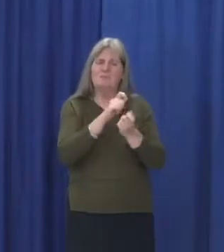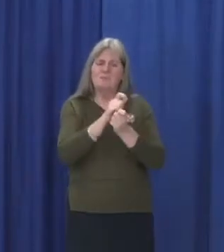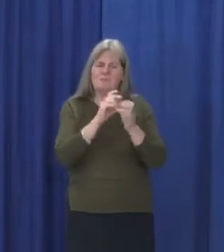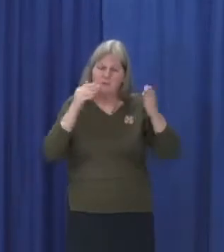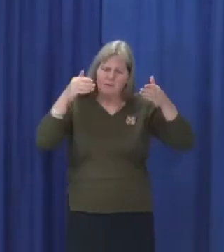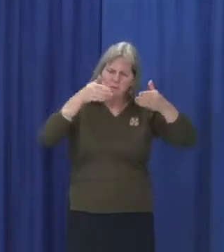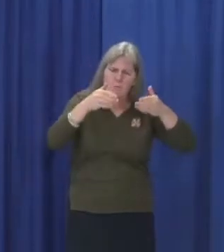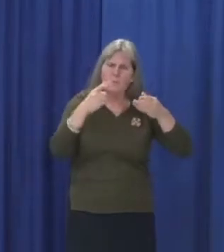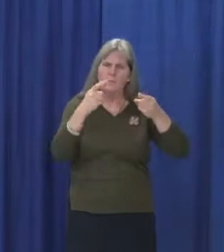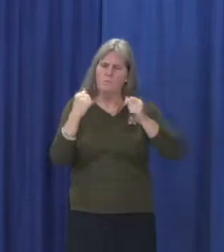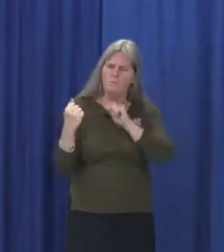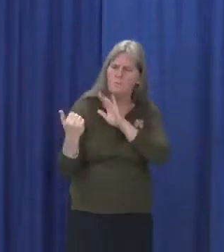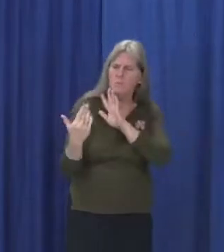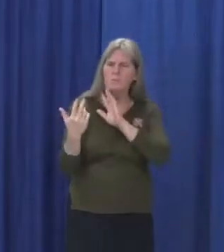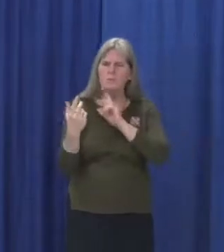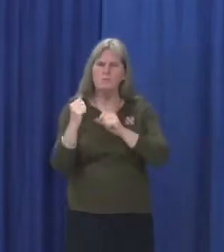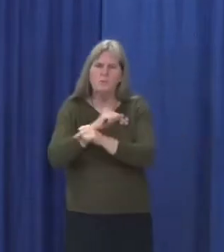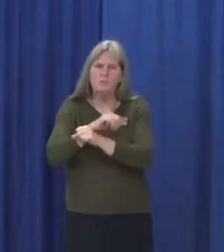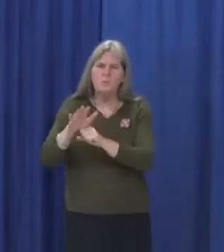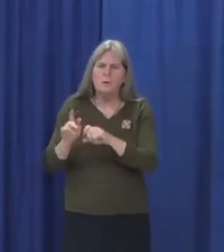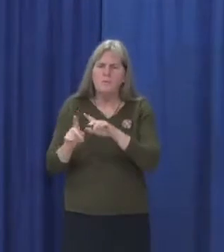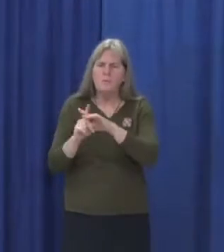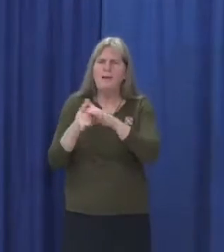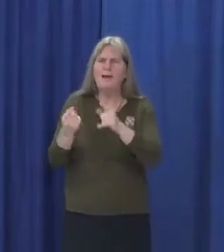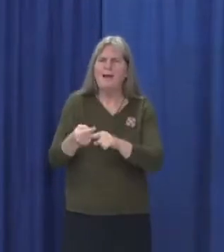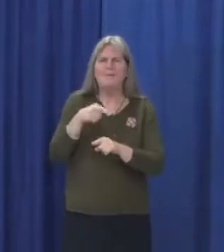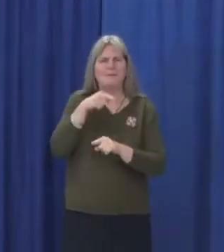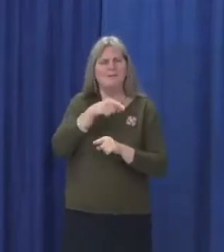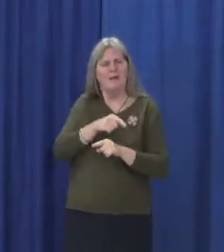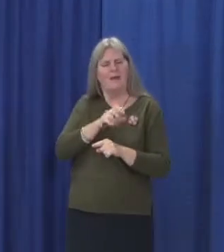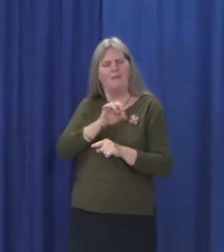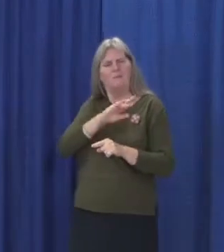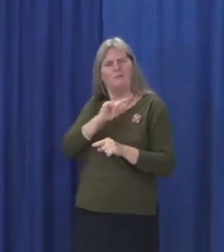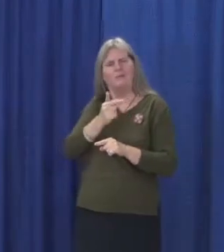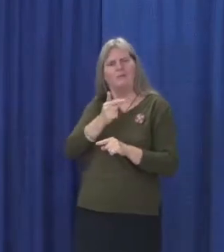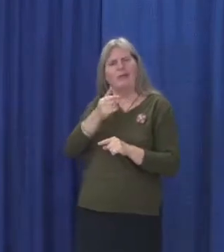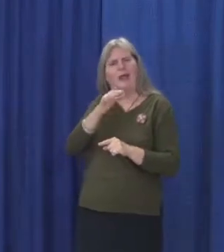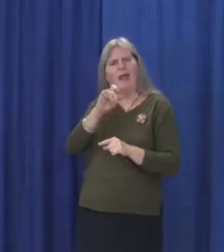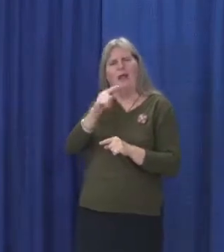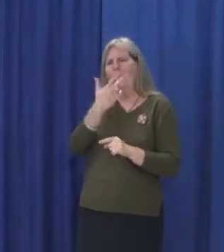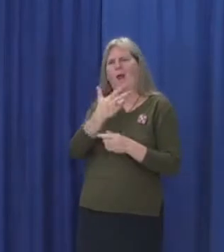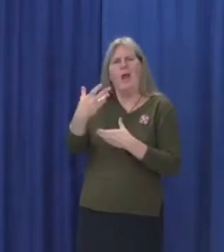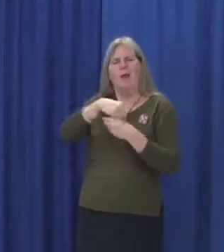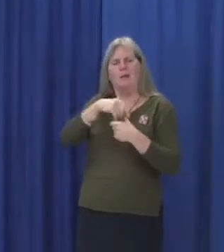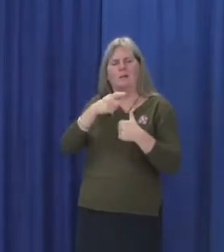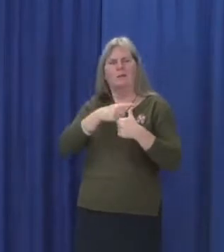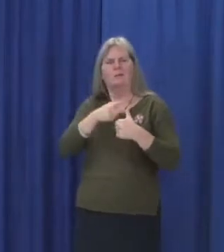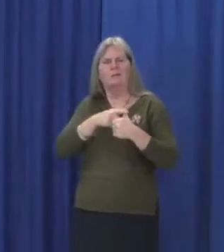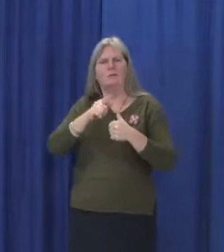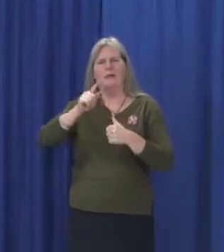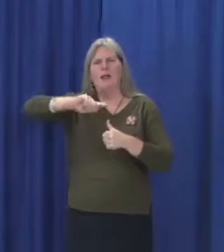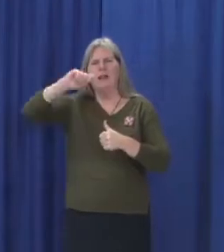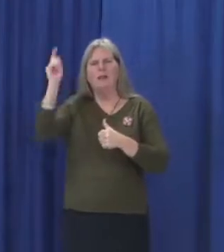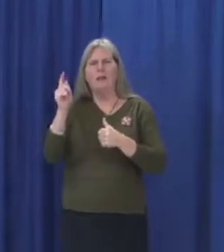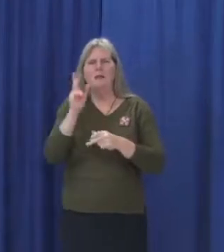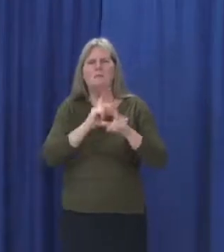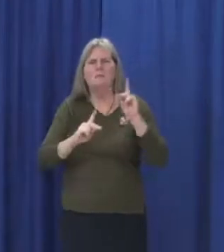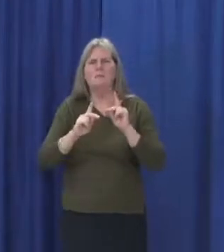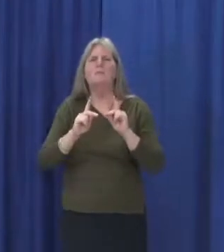COVID-19. That response includes reducing the number of people in the